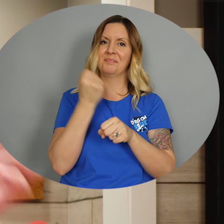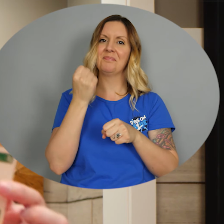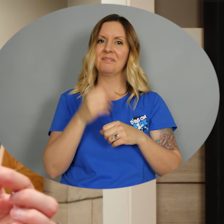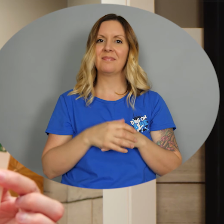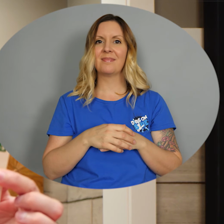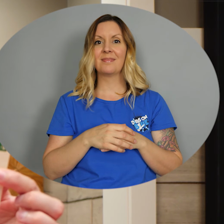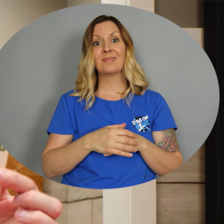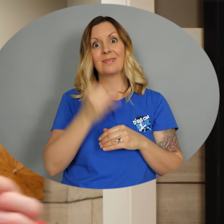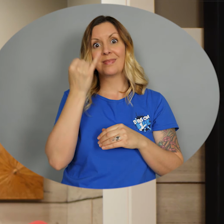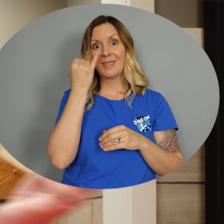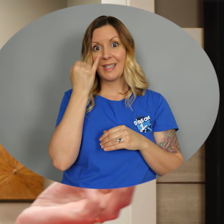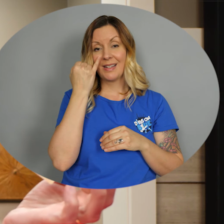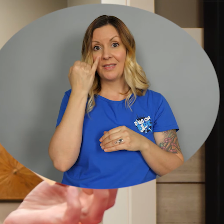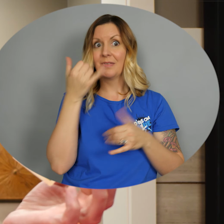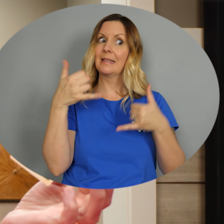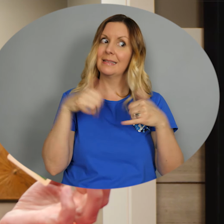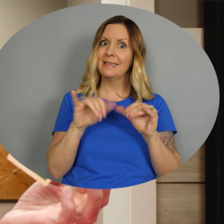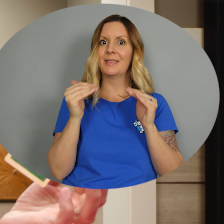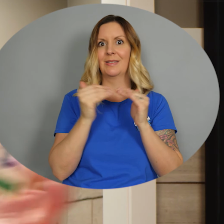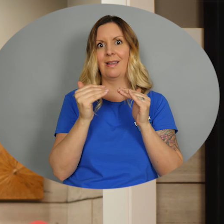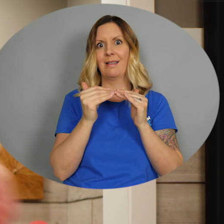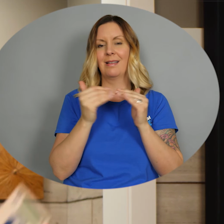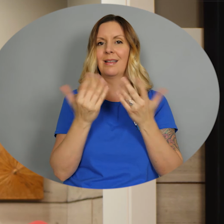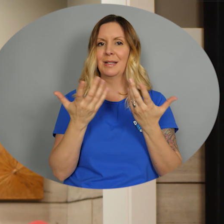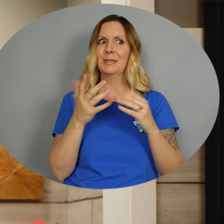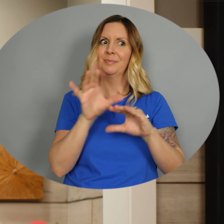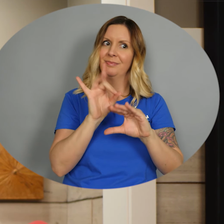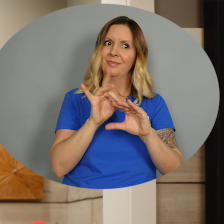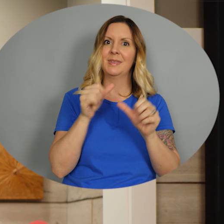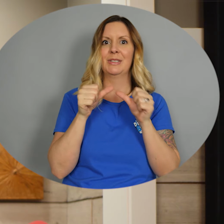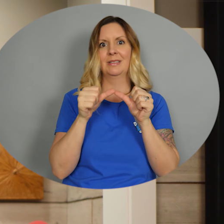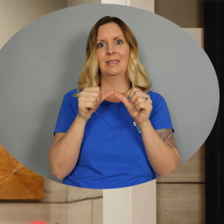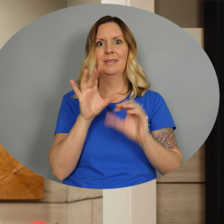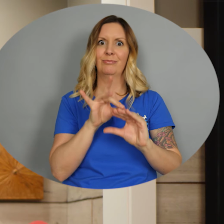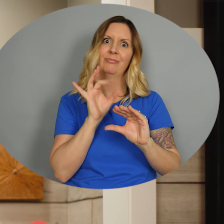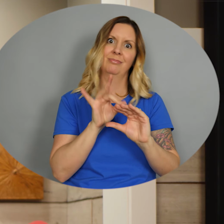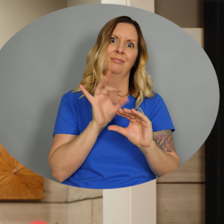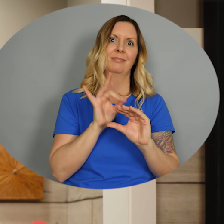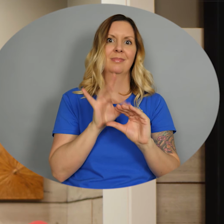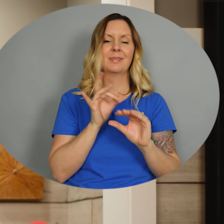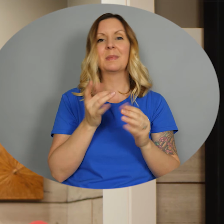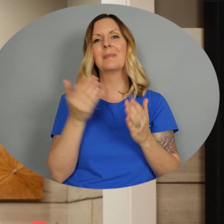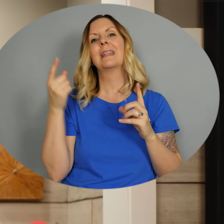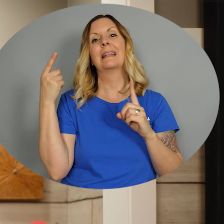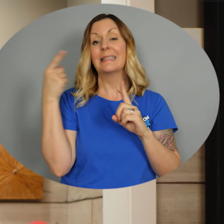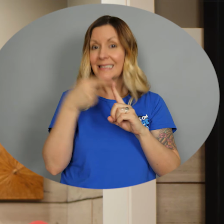start of the alphabet ranks higher. Keep drawing if this results in further ties as necessary,